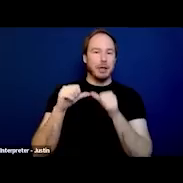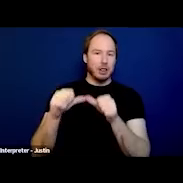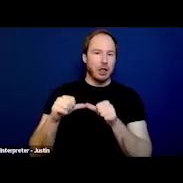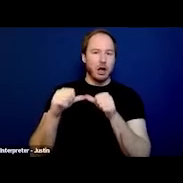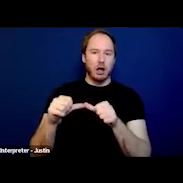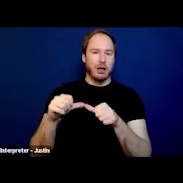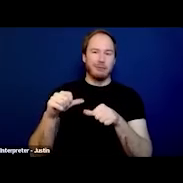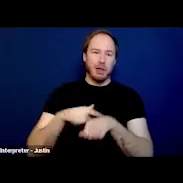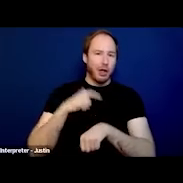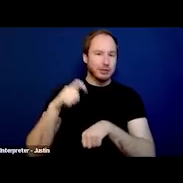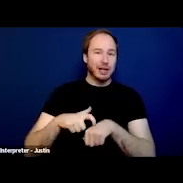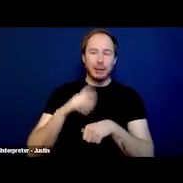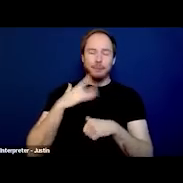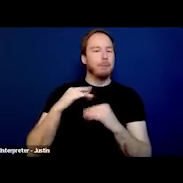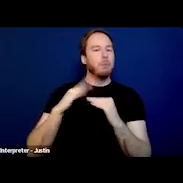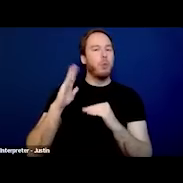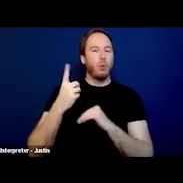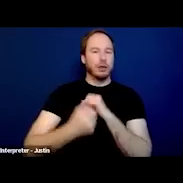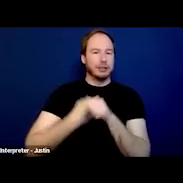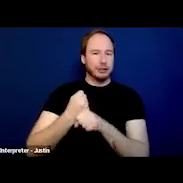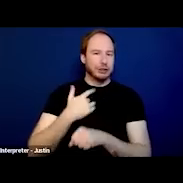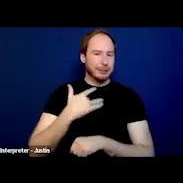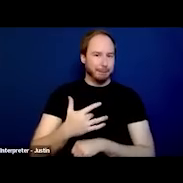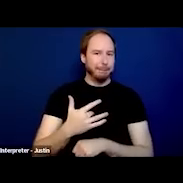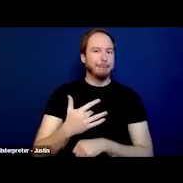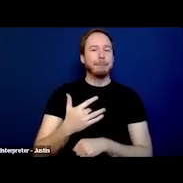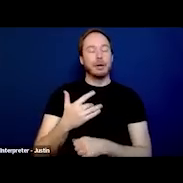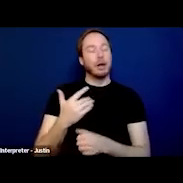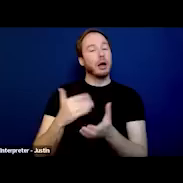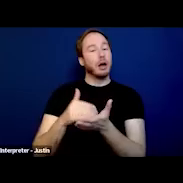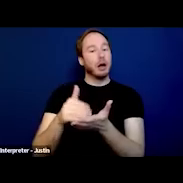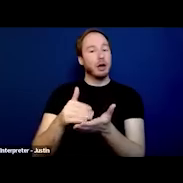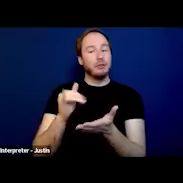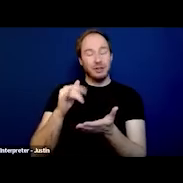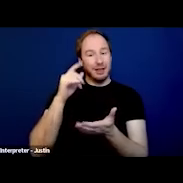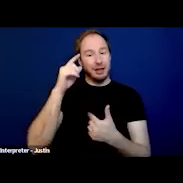like lasting more than a year for example. And often mental illness really becomes an issue for people